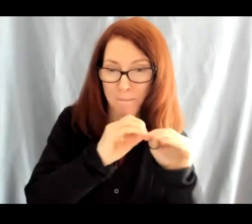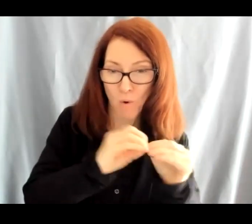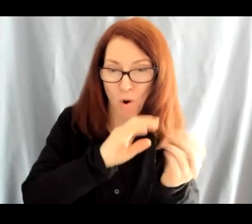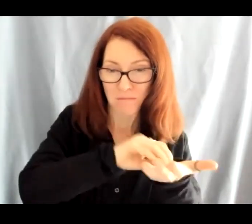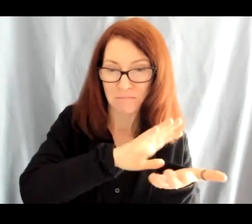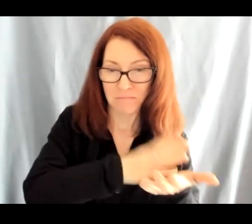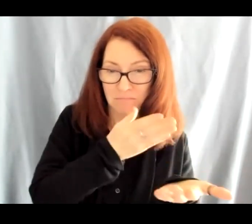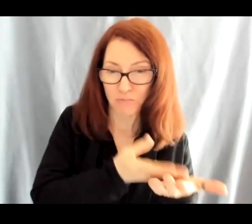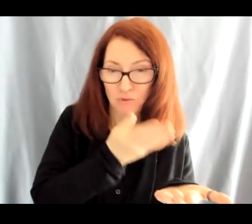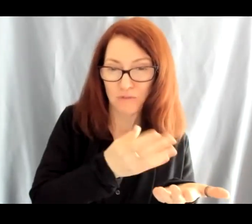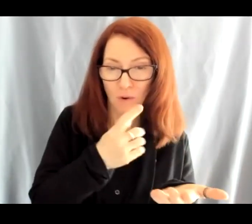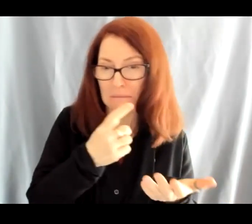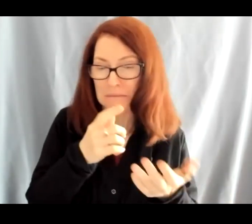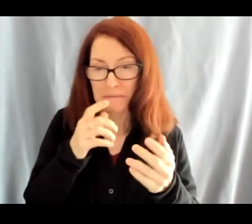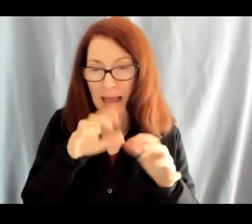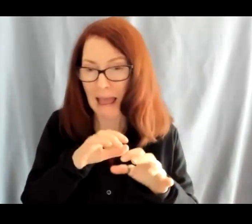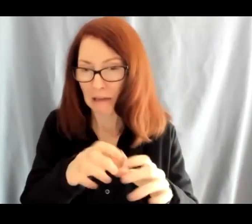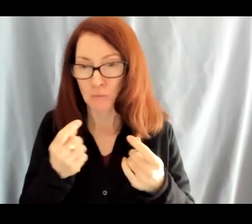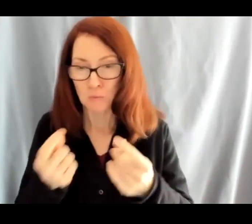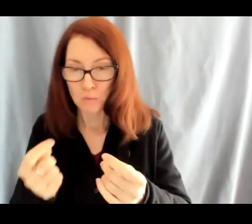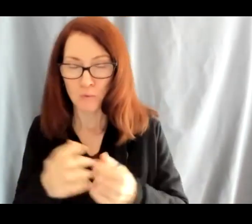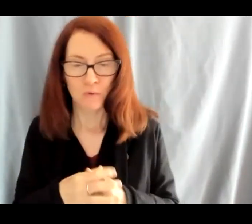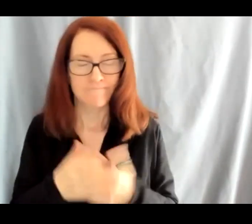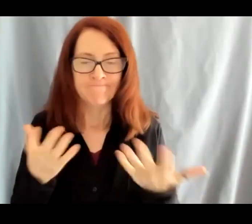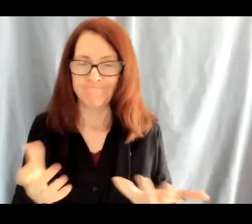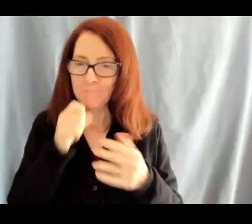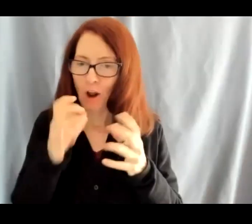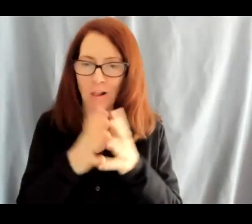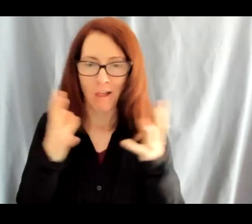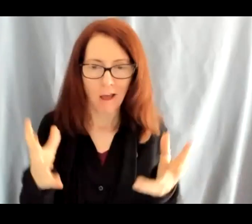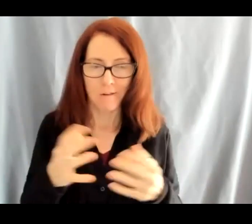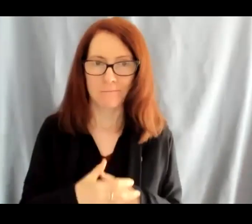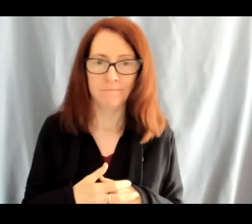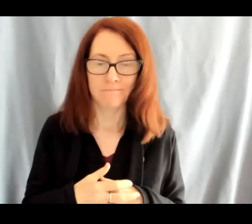interpret that anything you want to add Camille? Yeah I just wanted to add that the law I mean